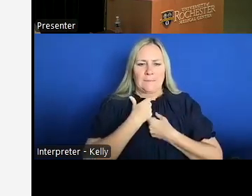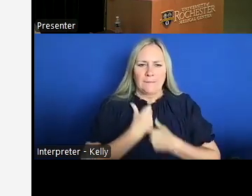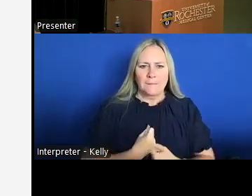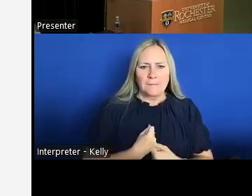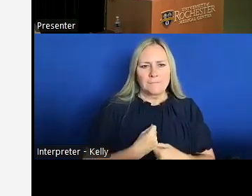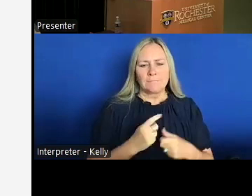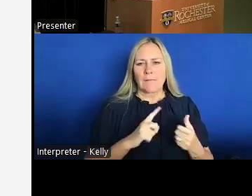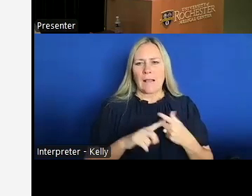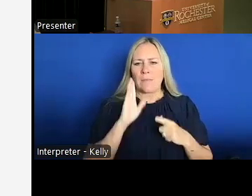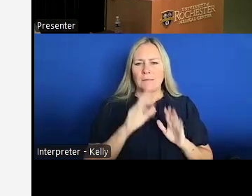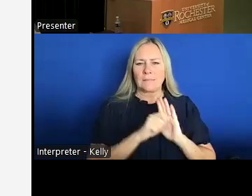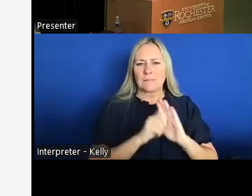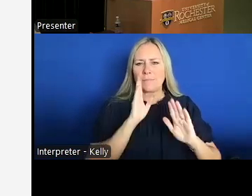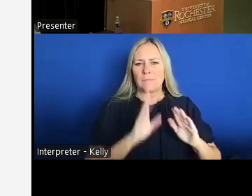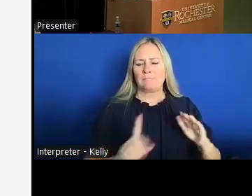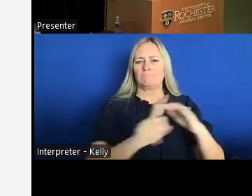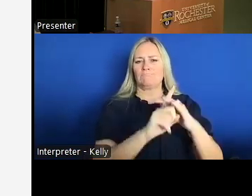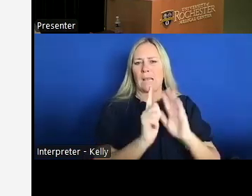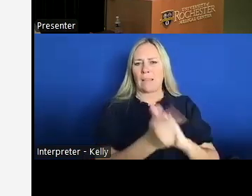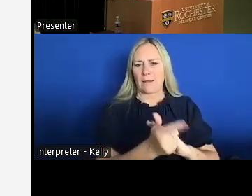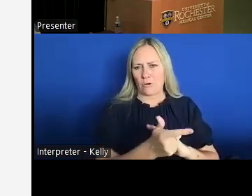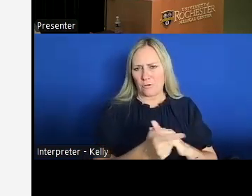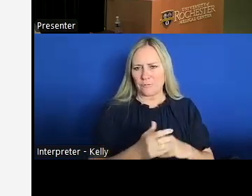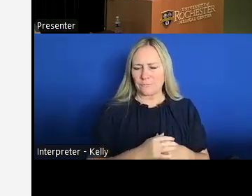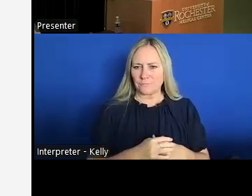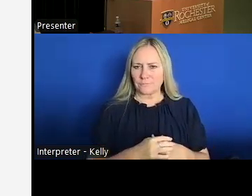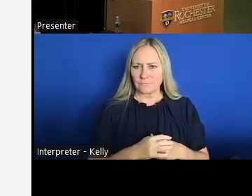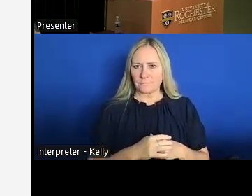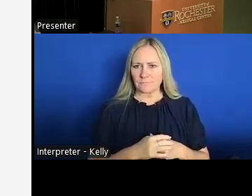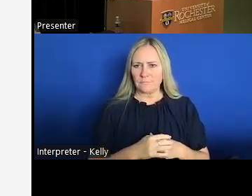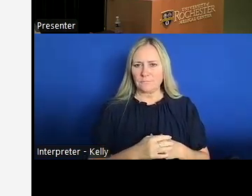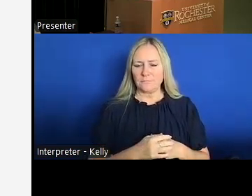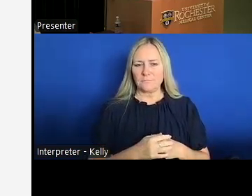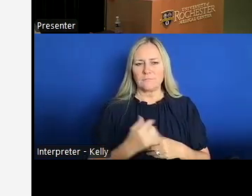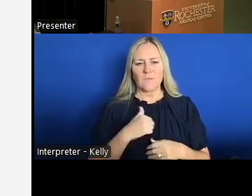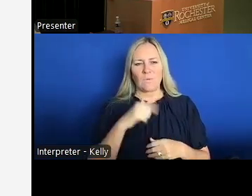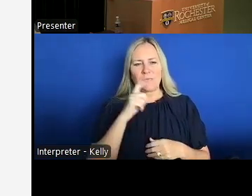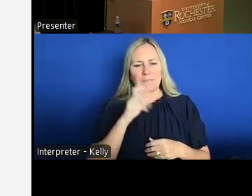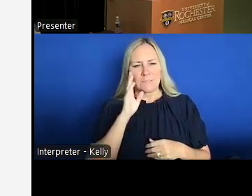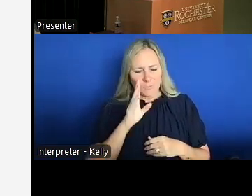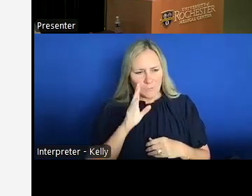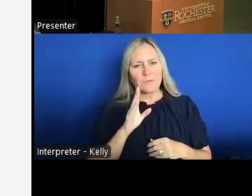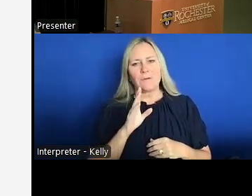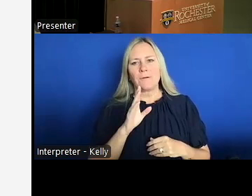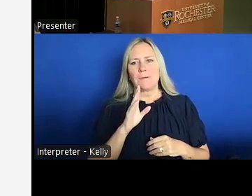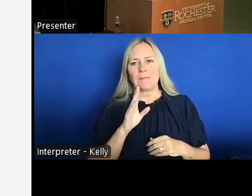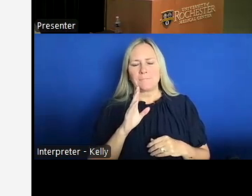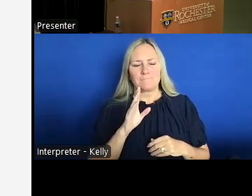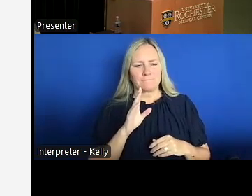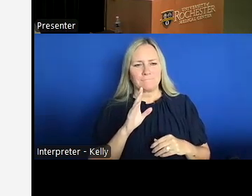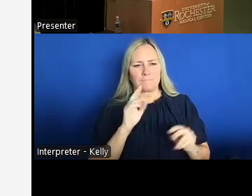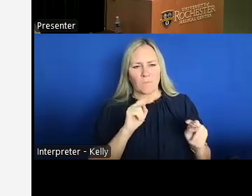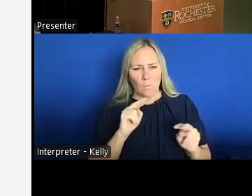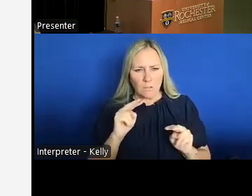bring them to therapy later and so we should watch for that um because they may not have been able to